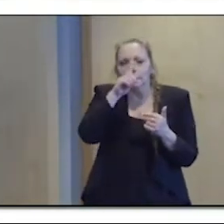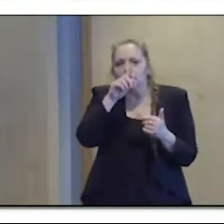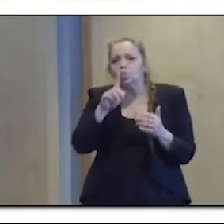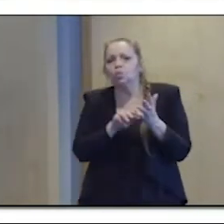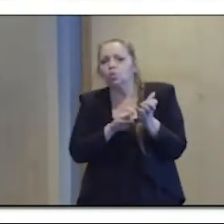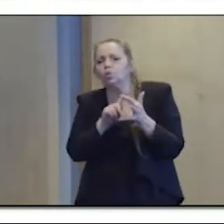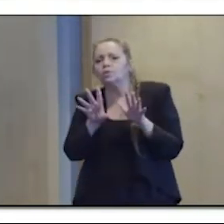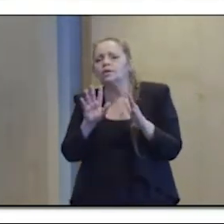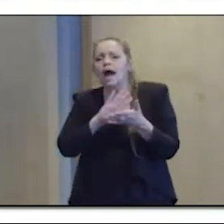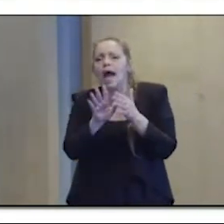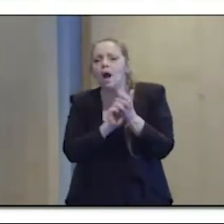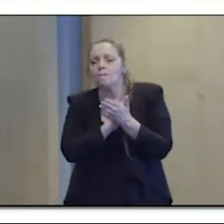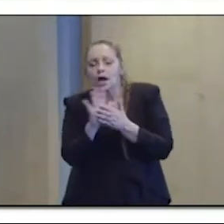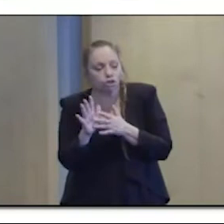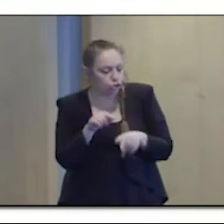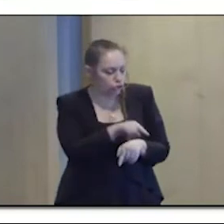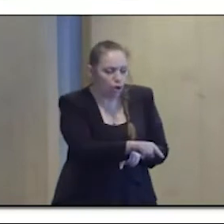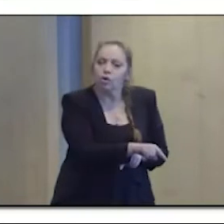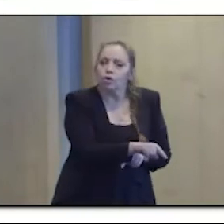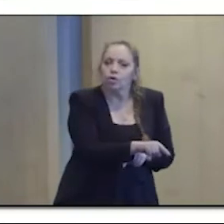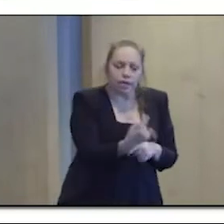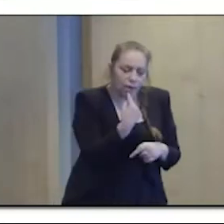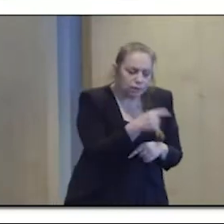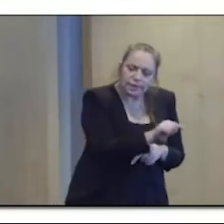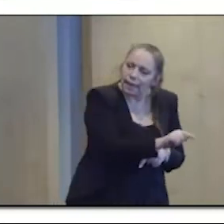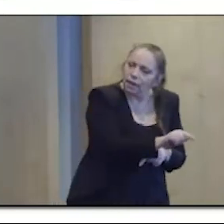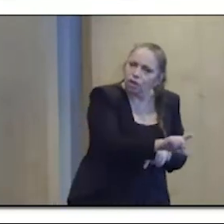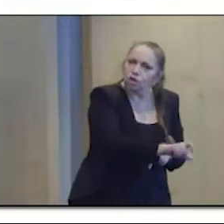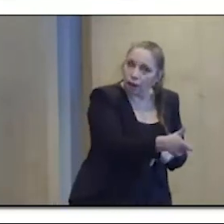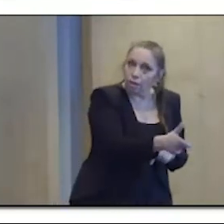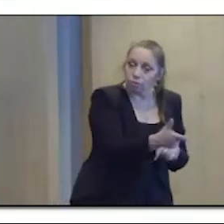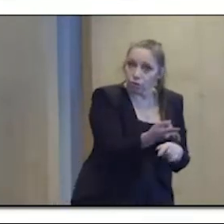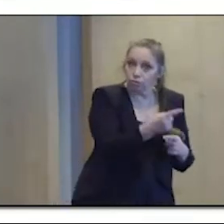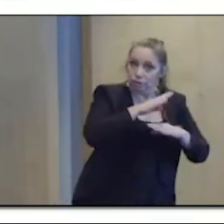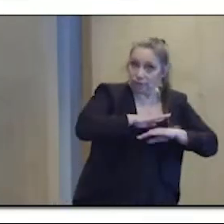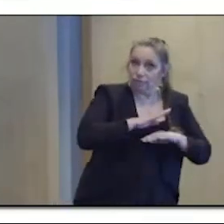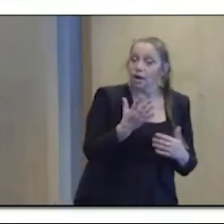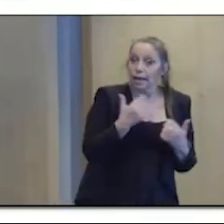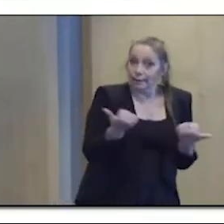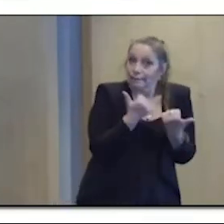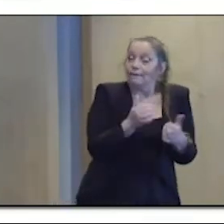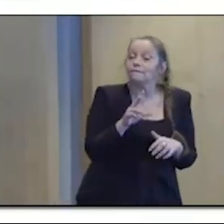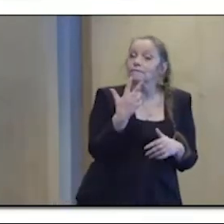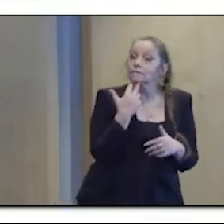tell the generators to dial up to meet that now they have to also use weather forecasting